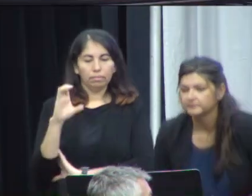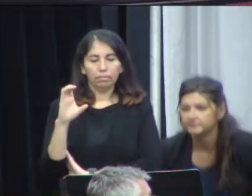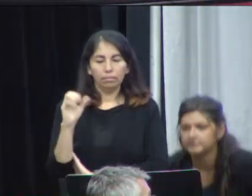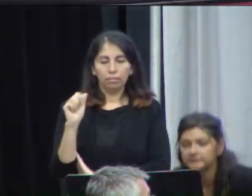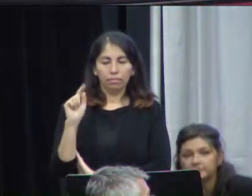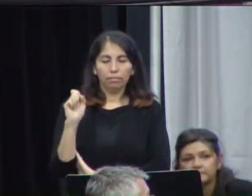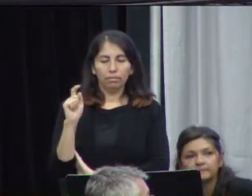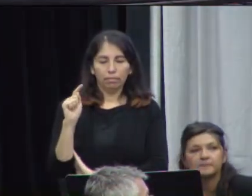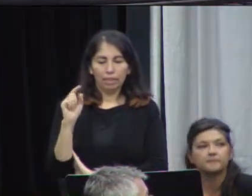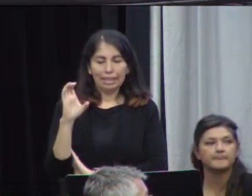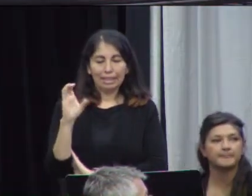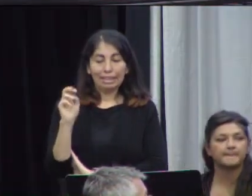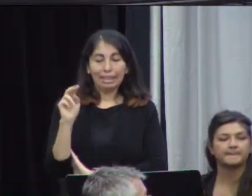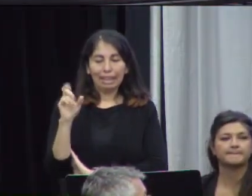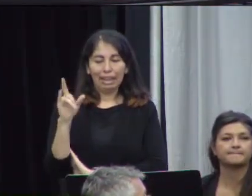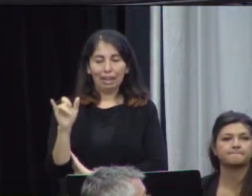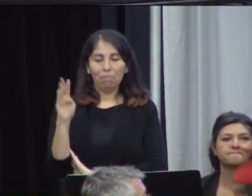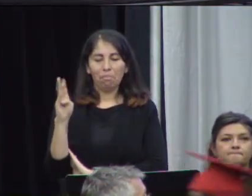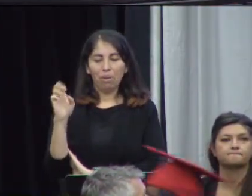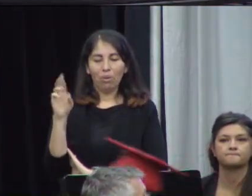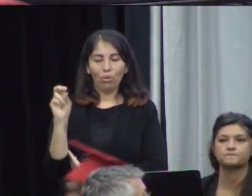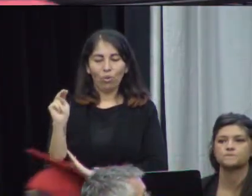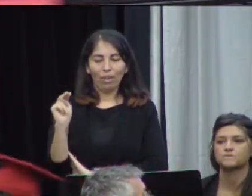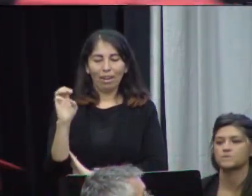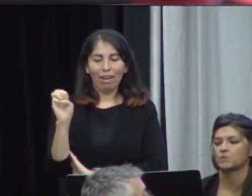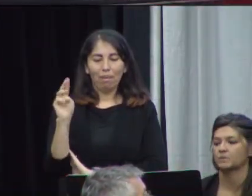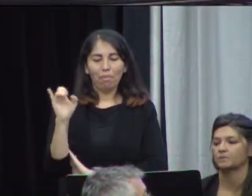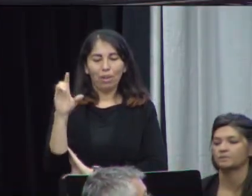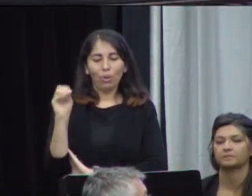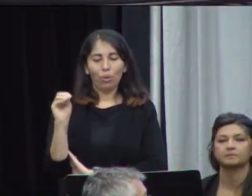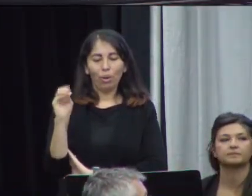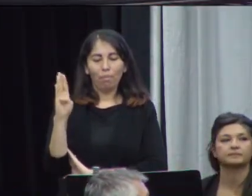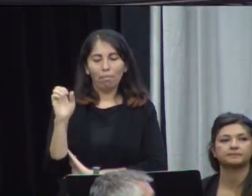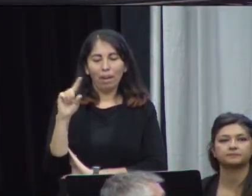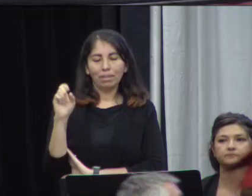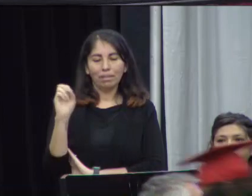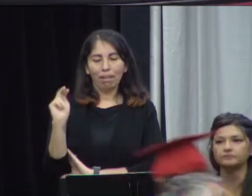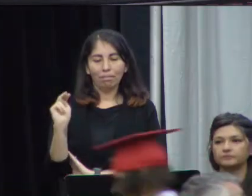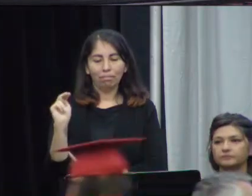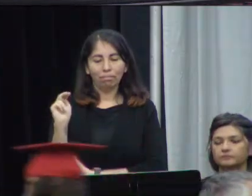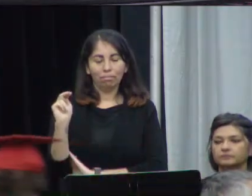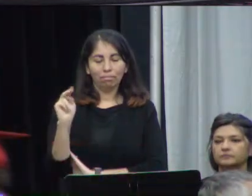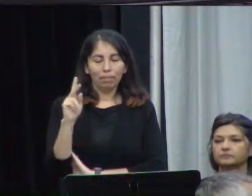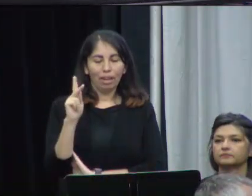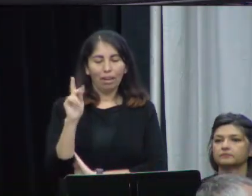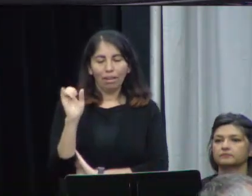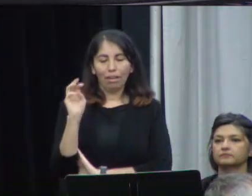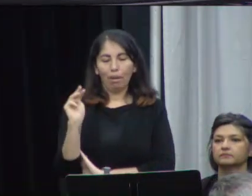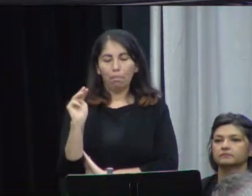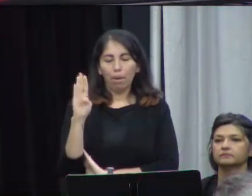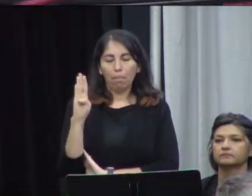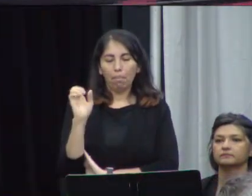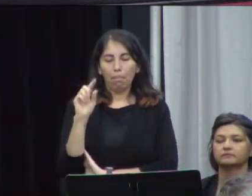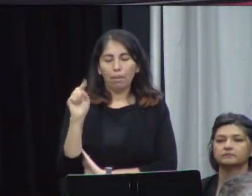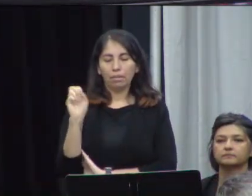(audience applauds) Emilio Basan. (audience applauds) Kim Basan-Grandados.